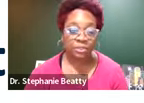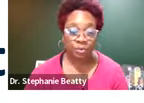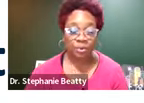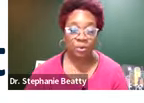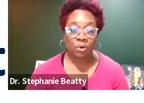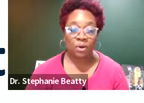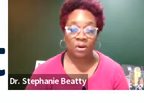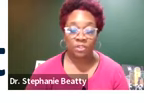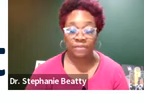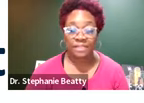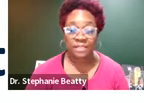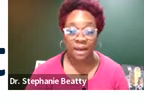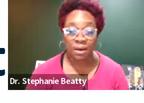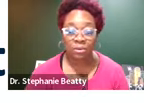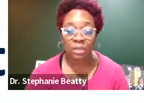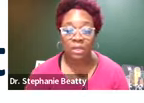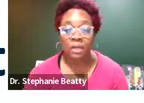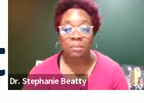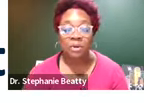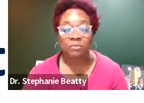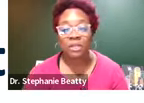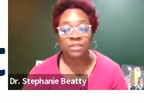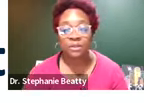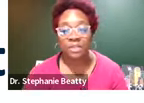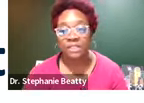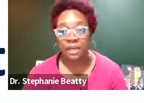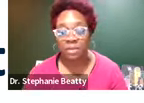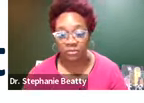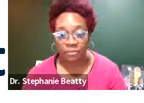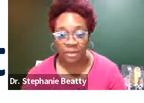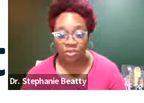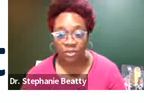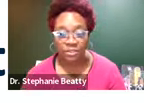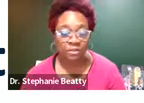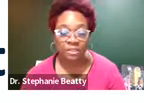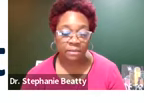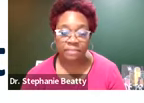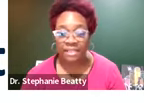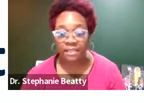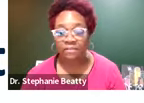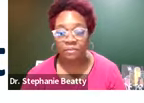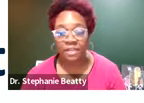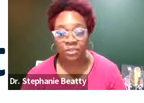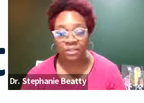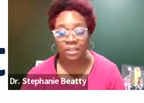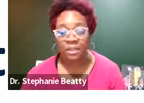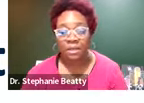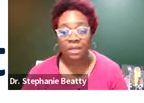an interpreter or CART services now. But it's still the same information, still the same basic information.